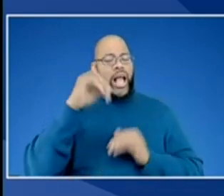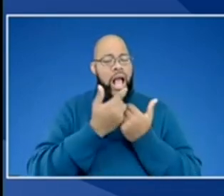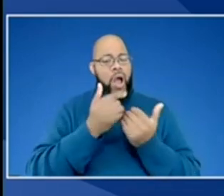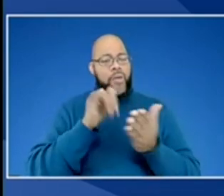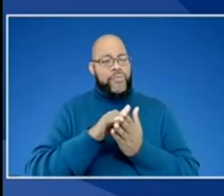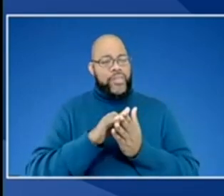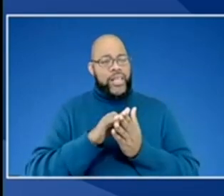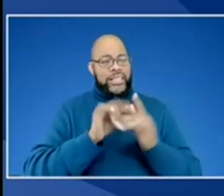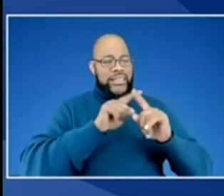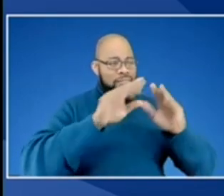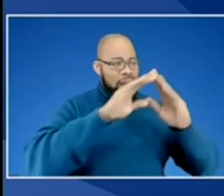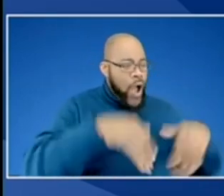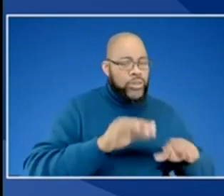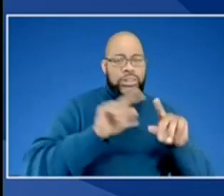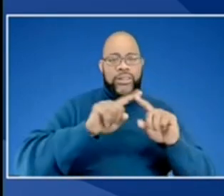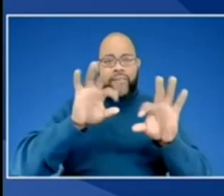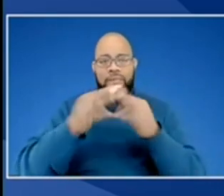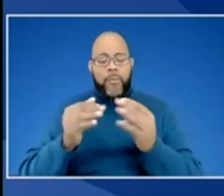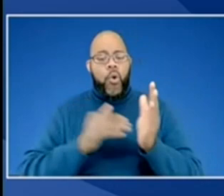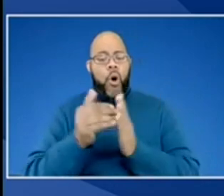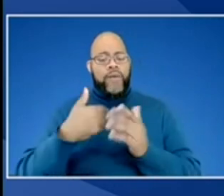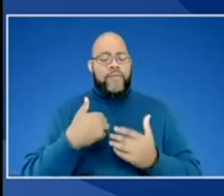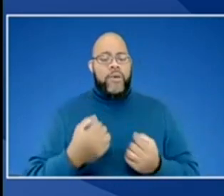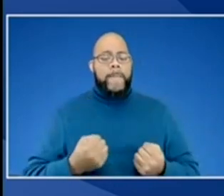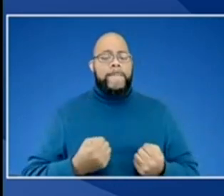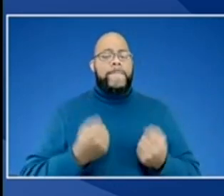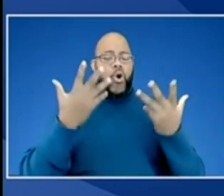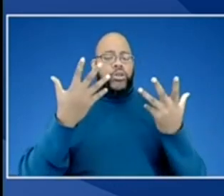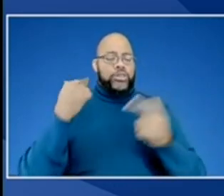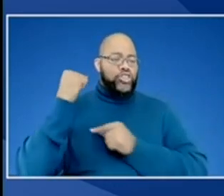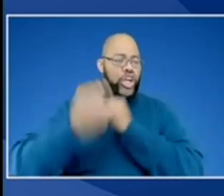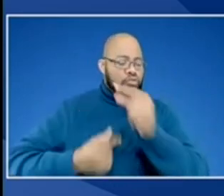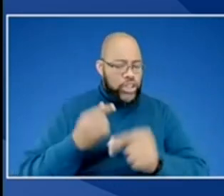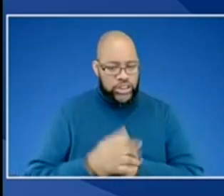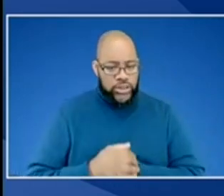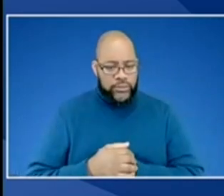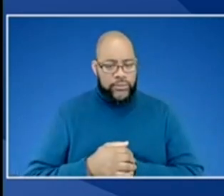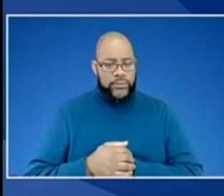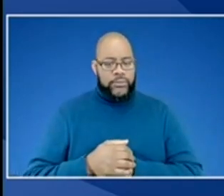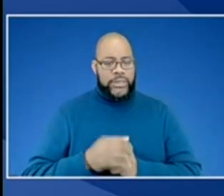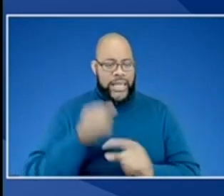families, there are often multiple generations impacted by student debt.